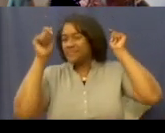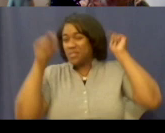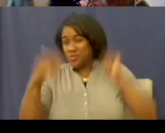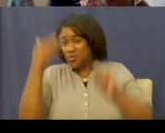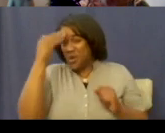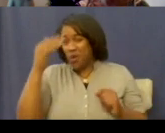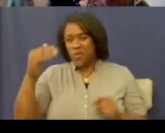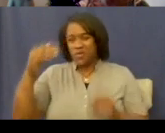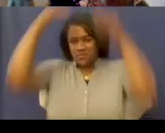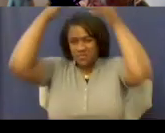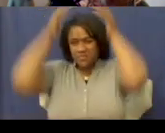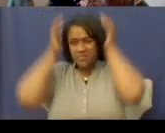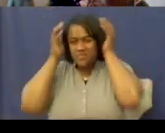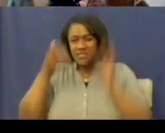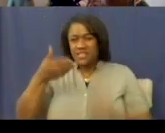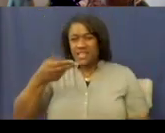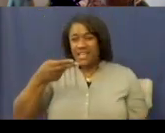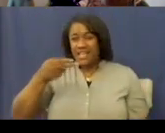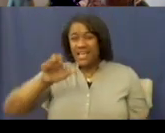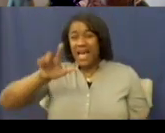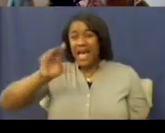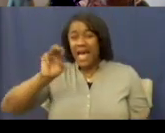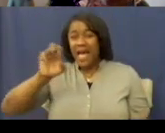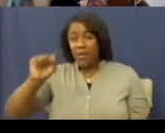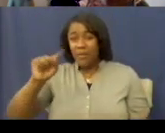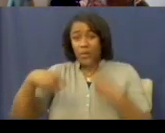every single time they get on their bike? Queenie: Yep.